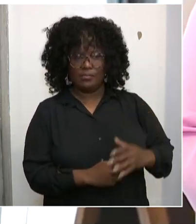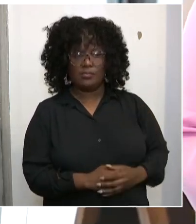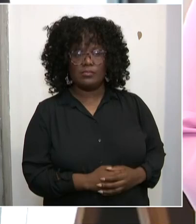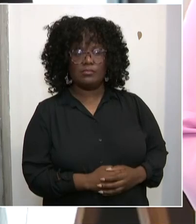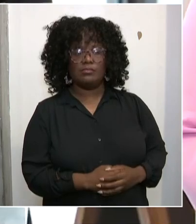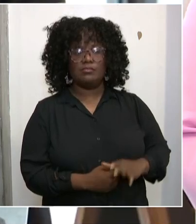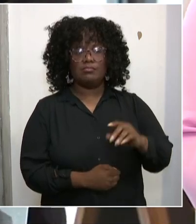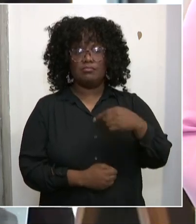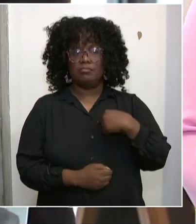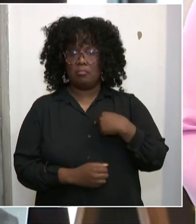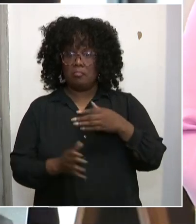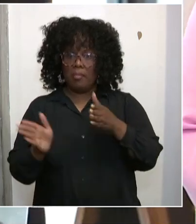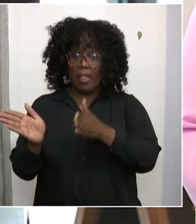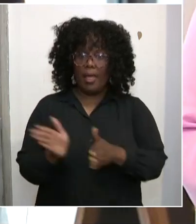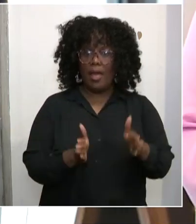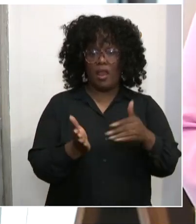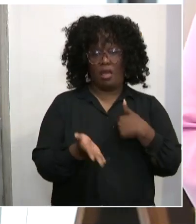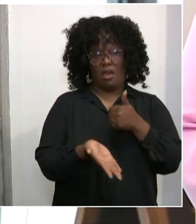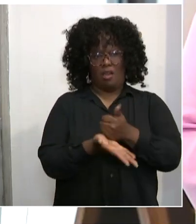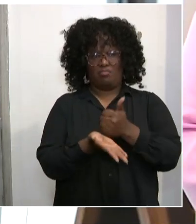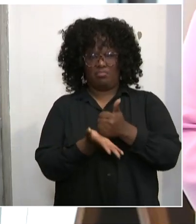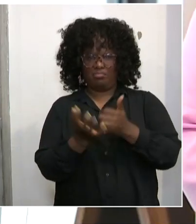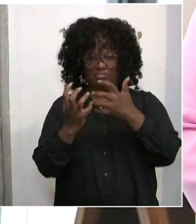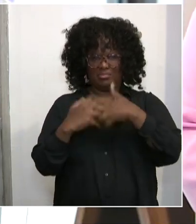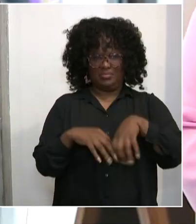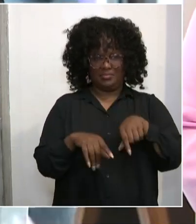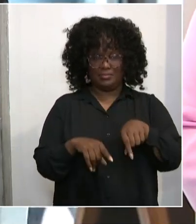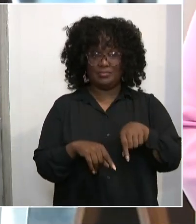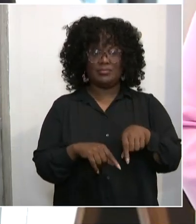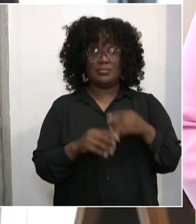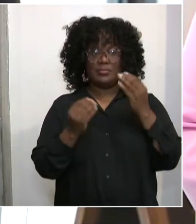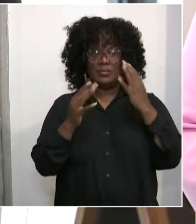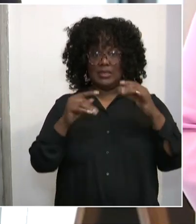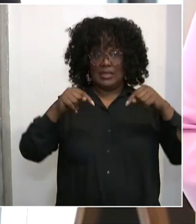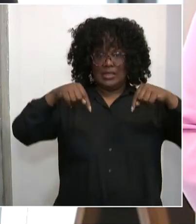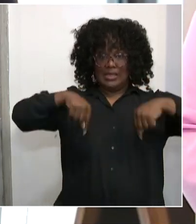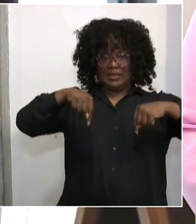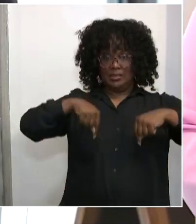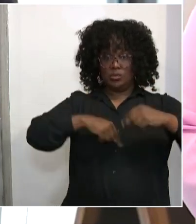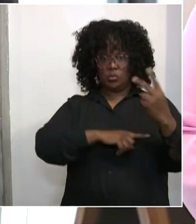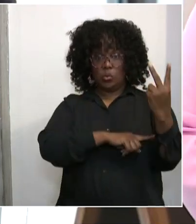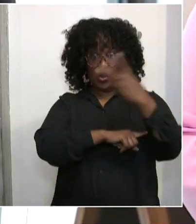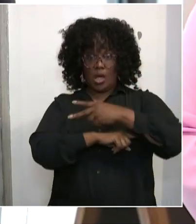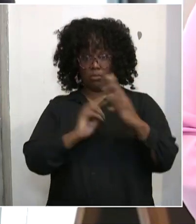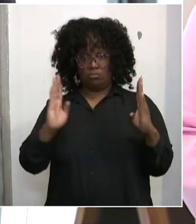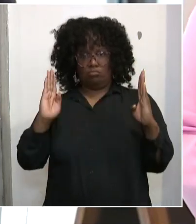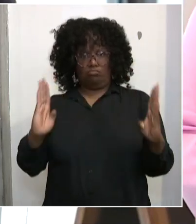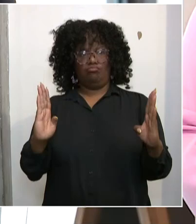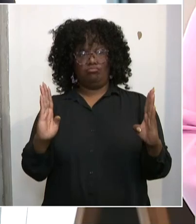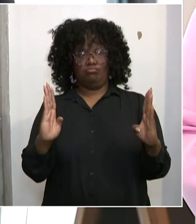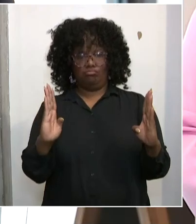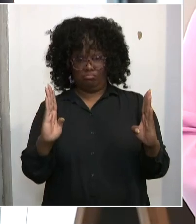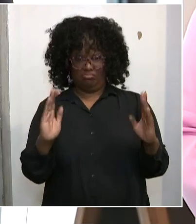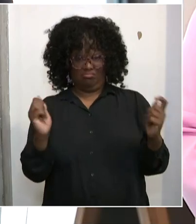since it is a two-day festival, exhibitors will be having their items on site for 2 days, so we wanted to ensure that we could, uh,